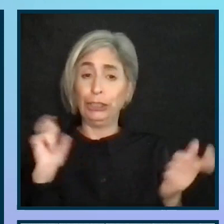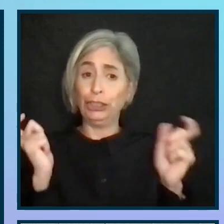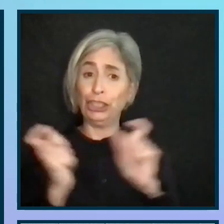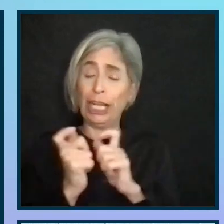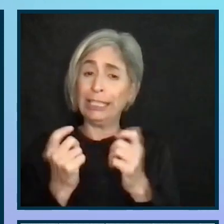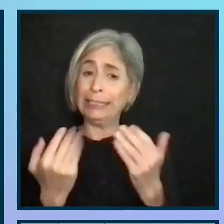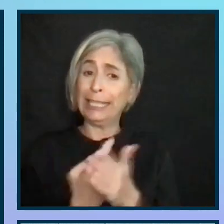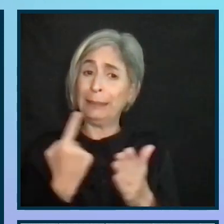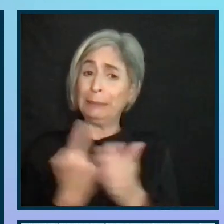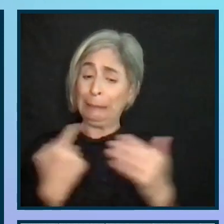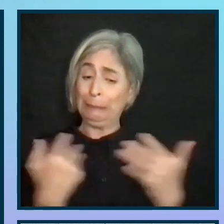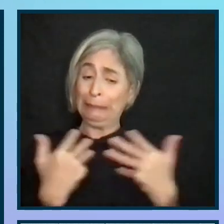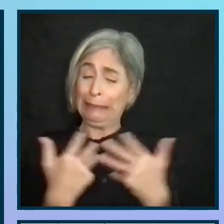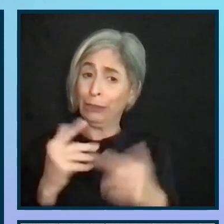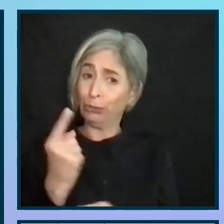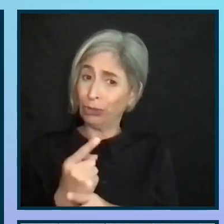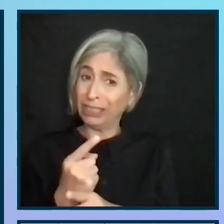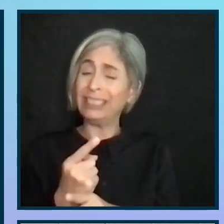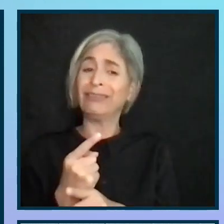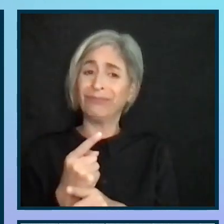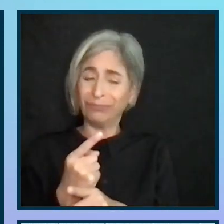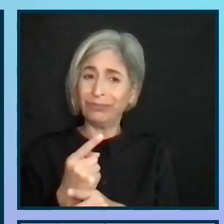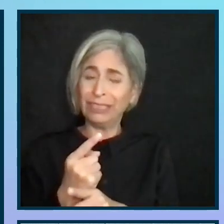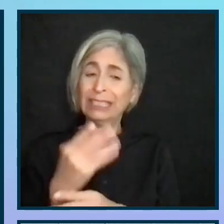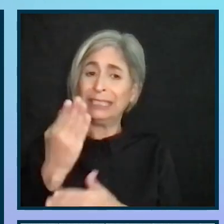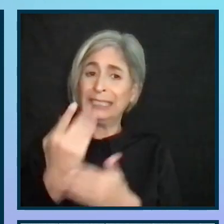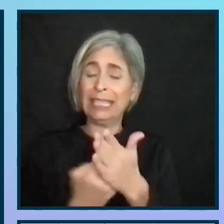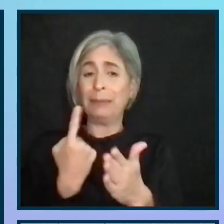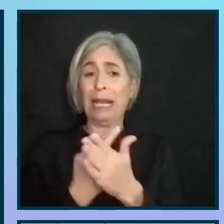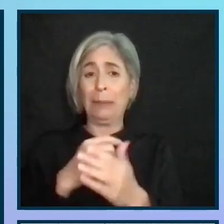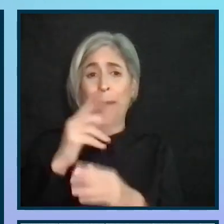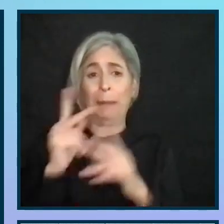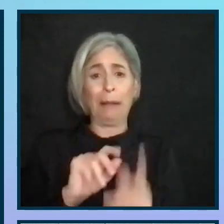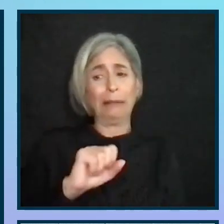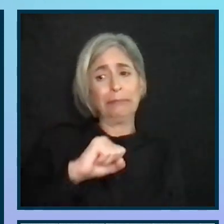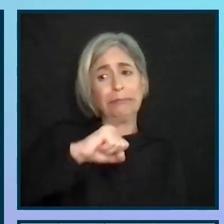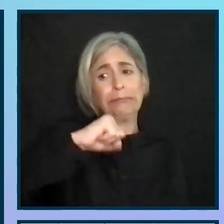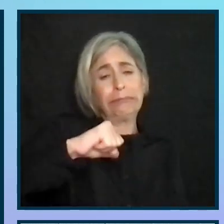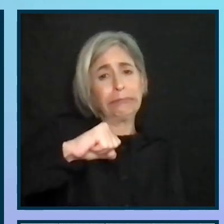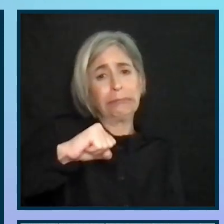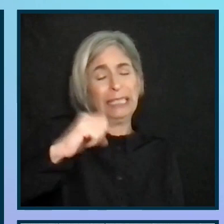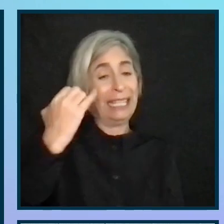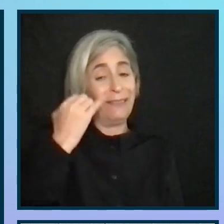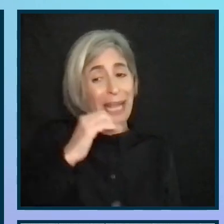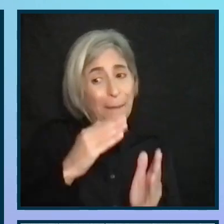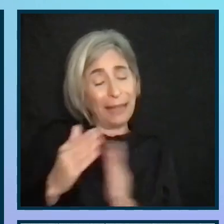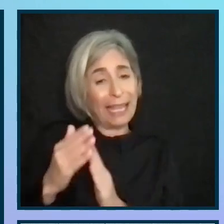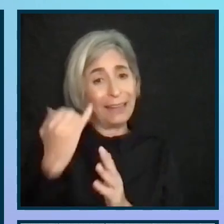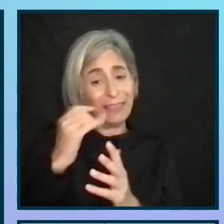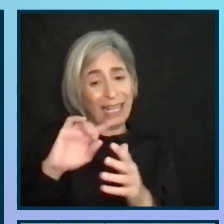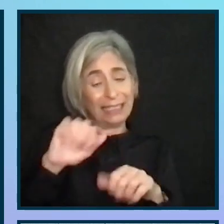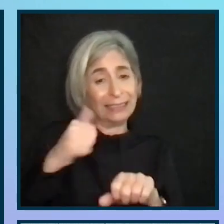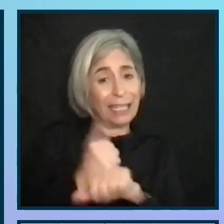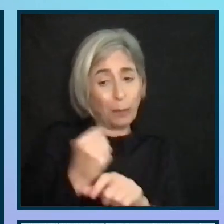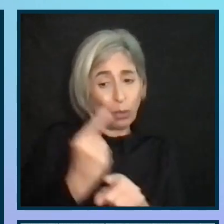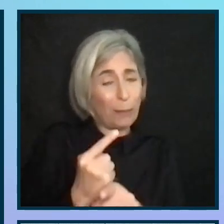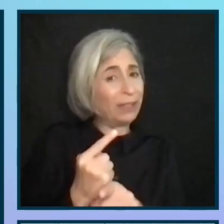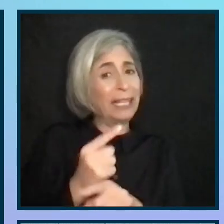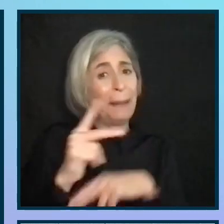And as often met with resistance, especially, if it isn't planned for and implemented correctly. So because of this,